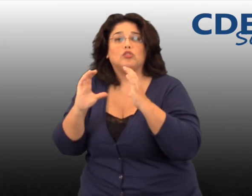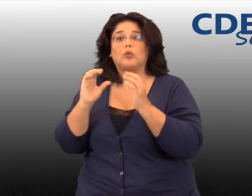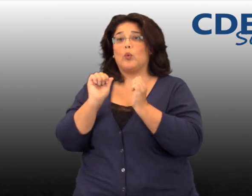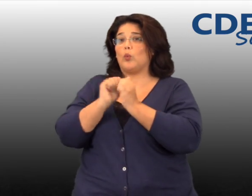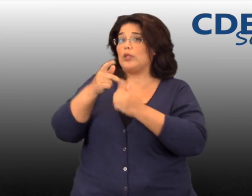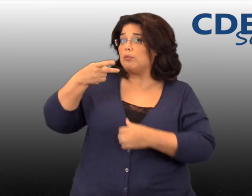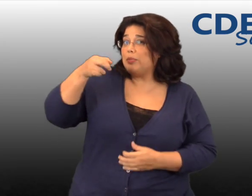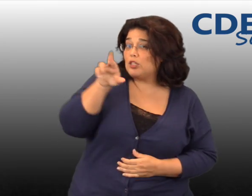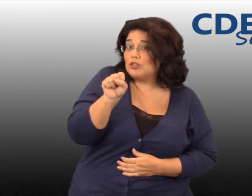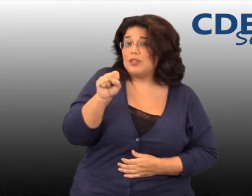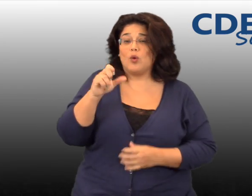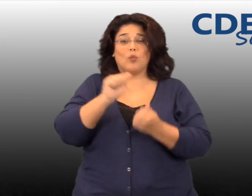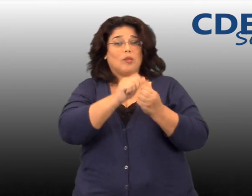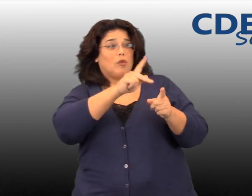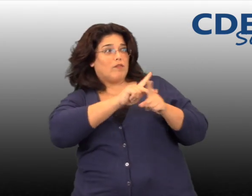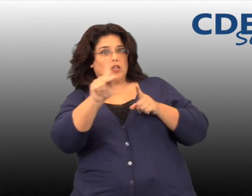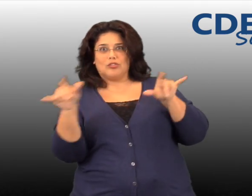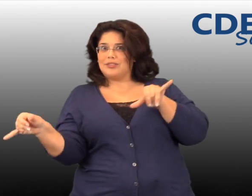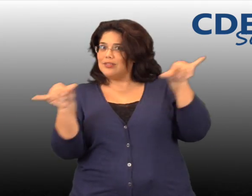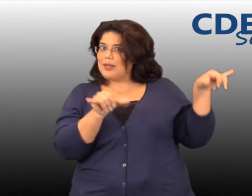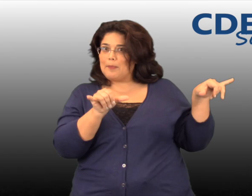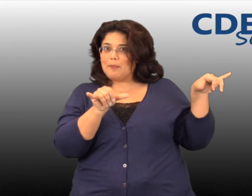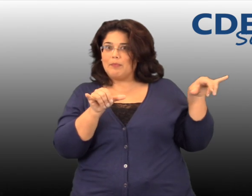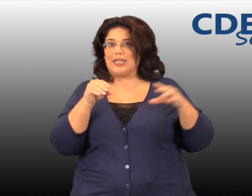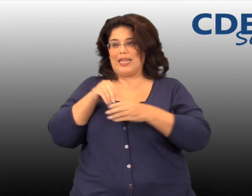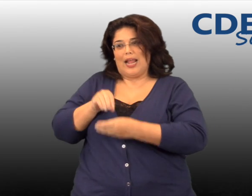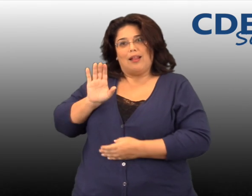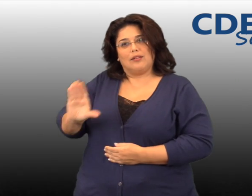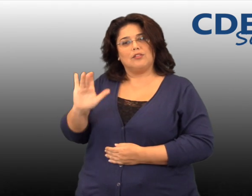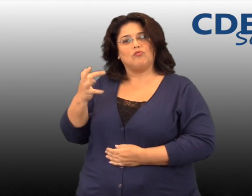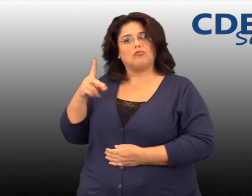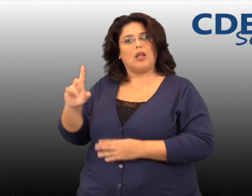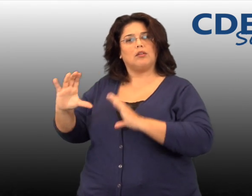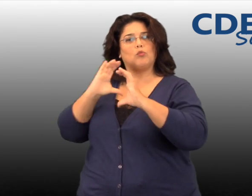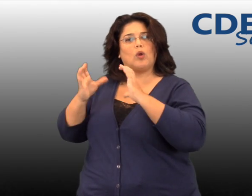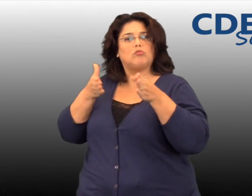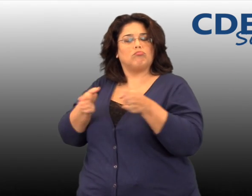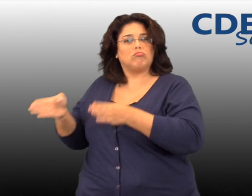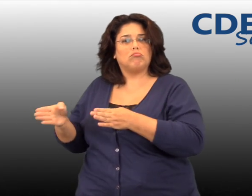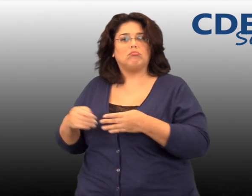with peers and professional personnel in the child's own language